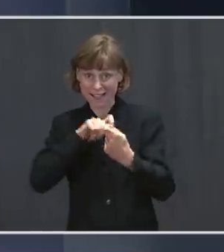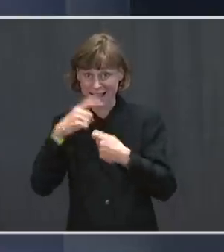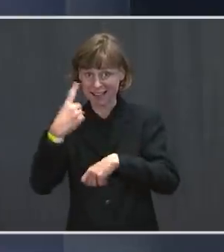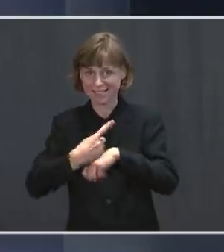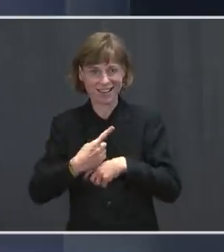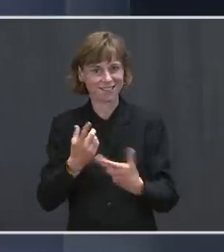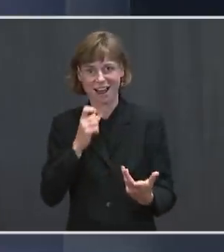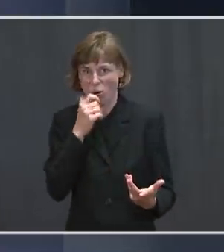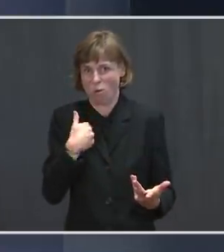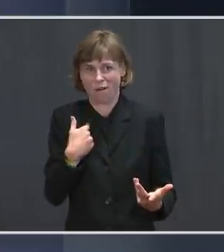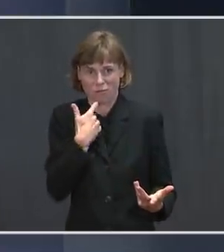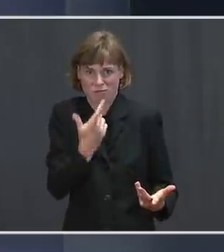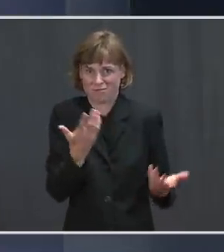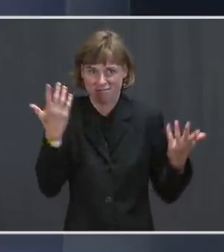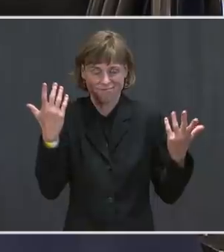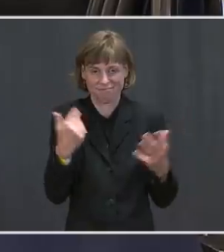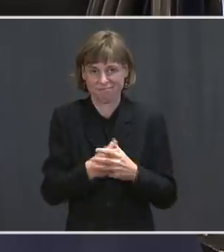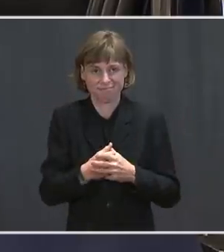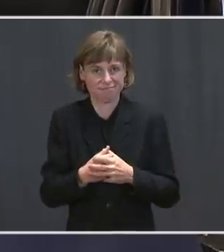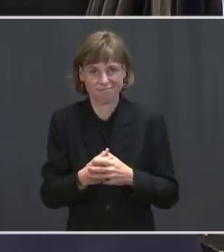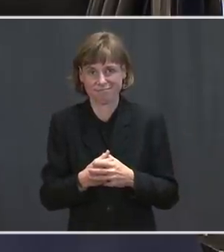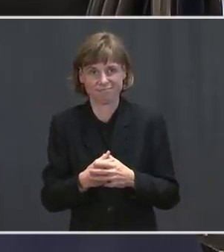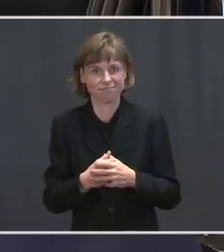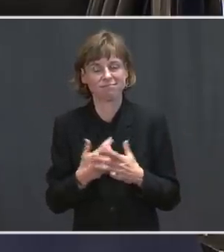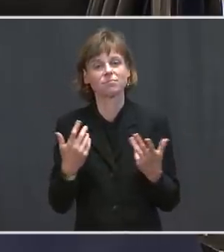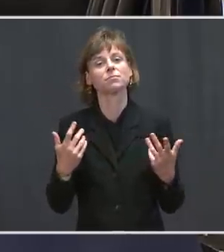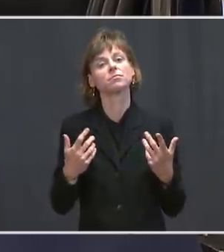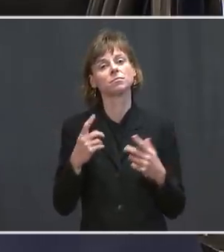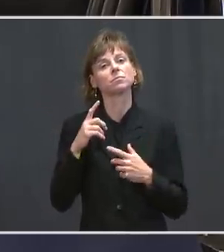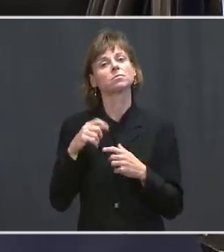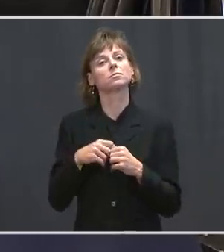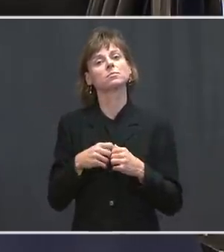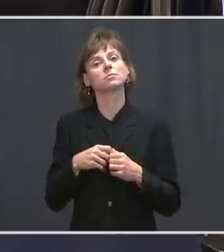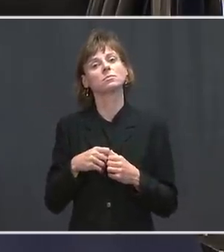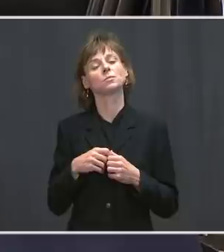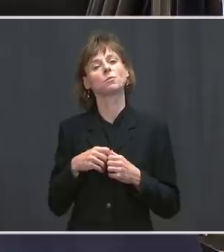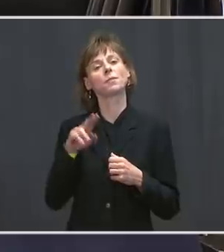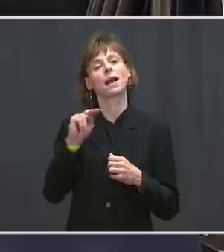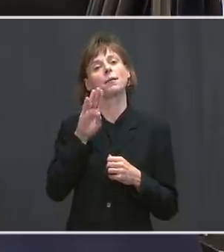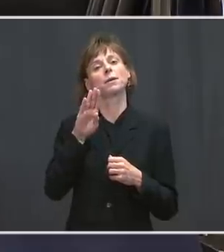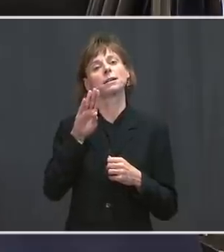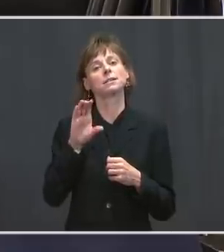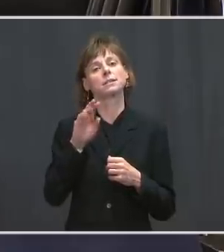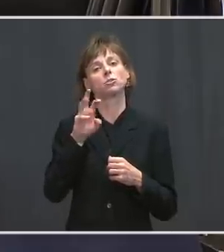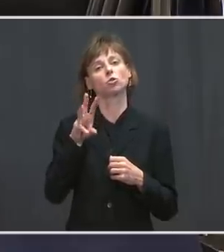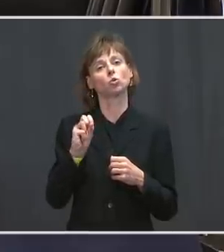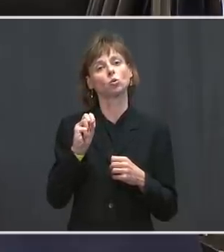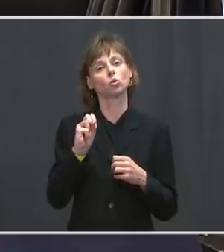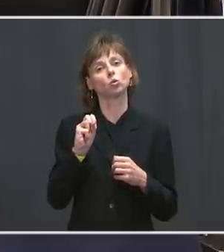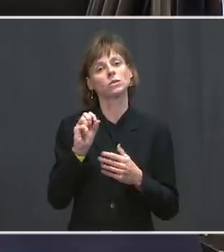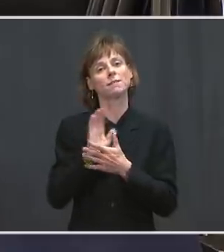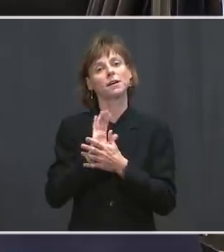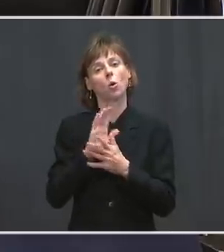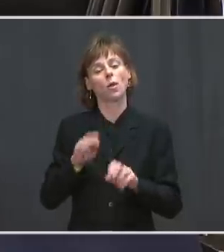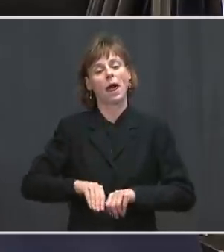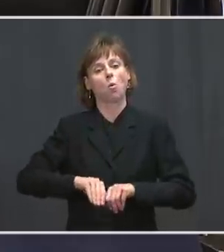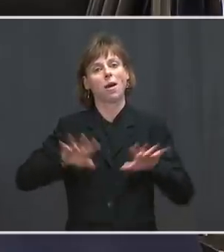when there would be a proposal. The Press: I want to ask you, there's an NBC news video that went viral of a grocery store in Naples, Florida. You may or may not have seen this.